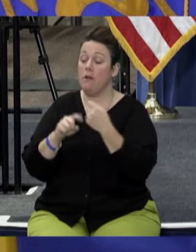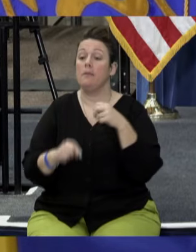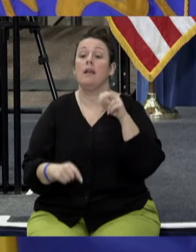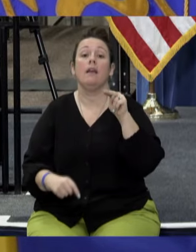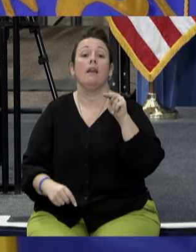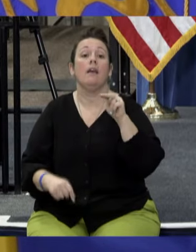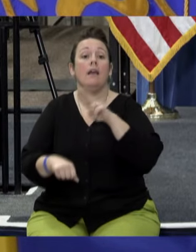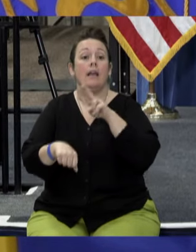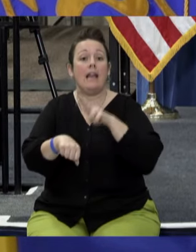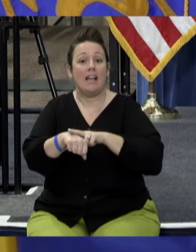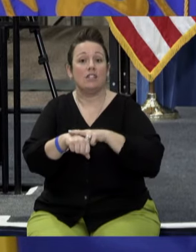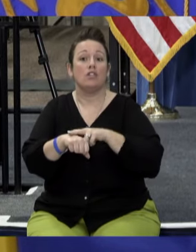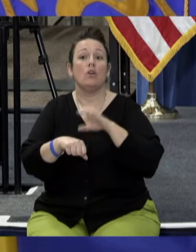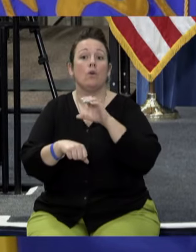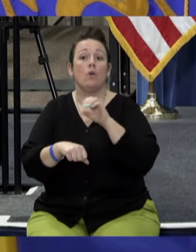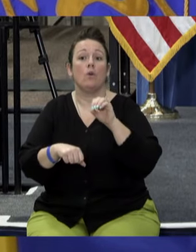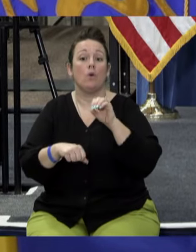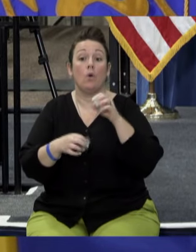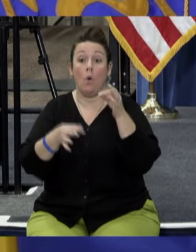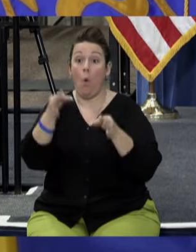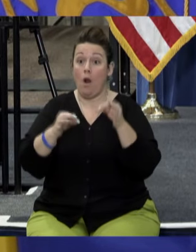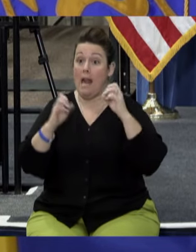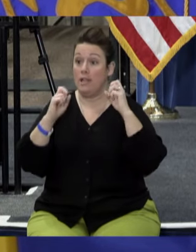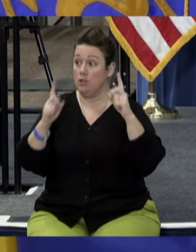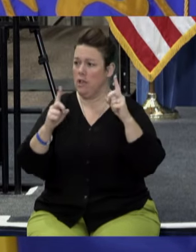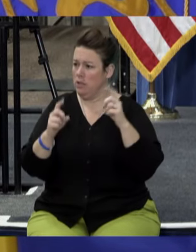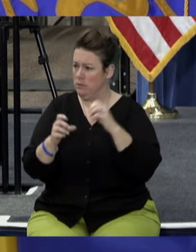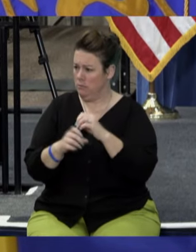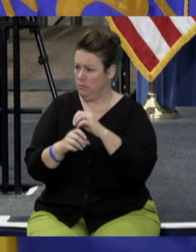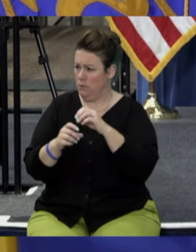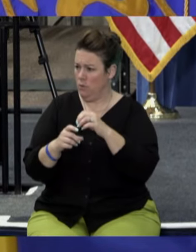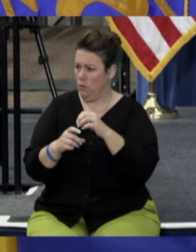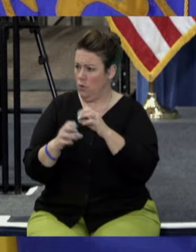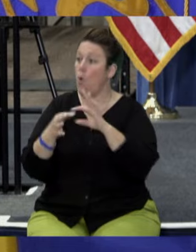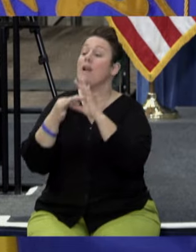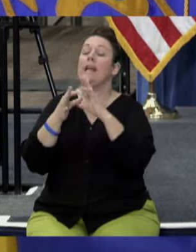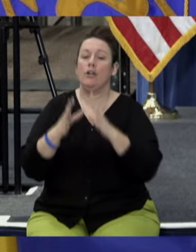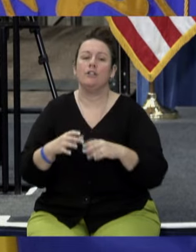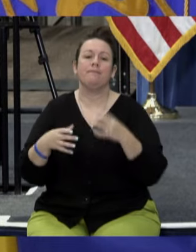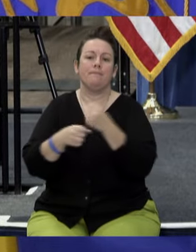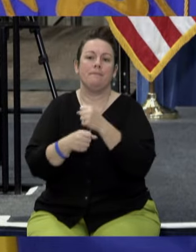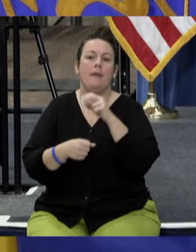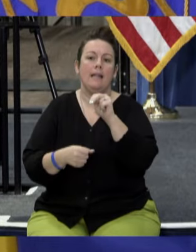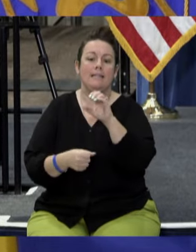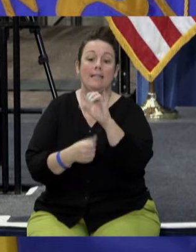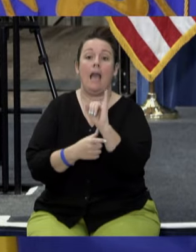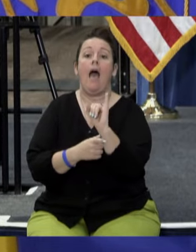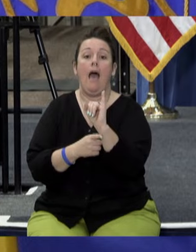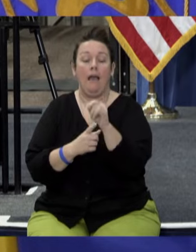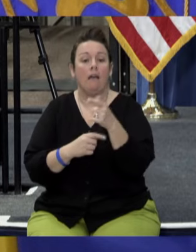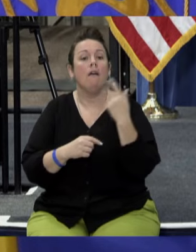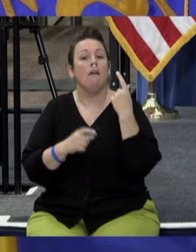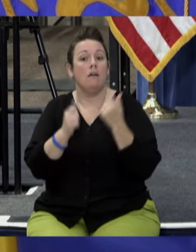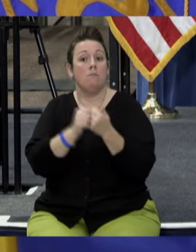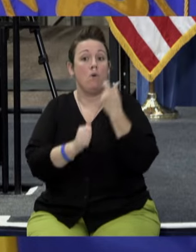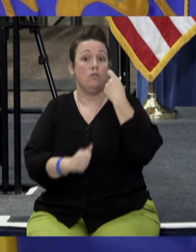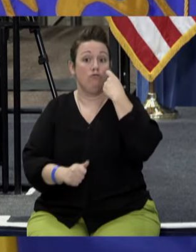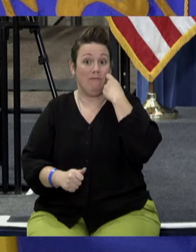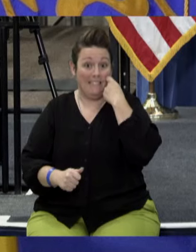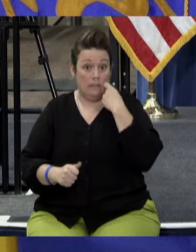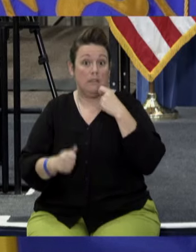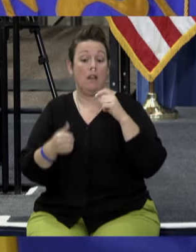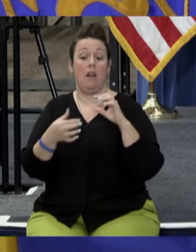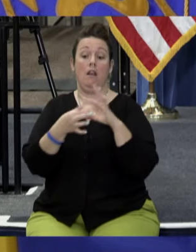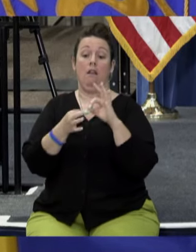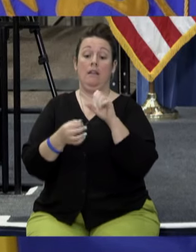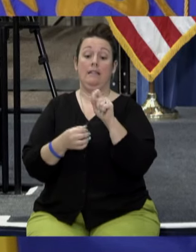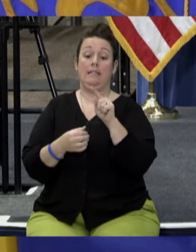NCI. And that describes the scope of this crisis. NCI's most recent state of the workforce survey,